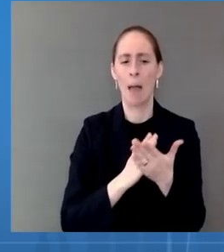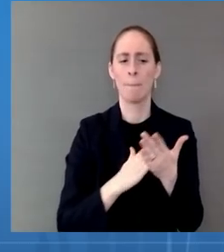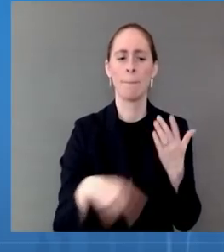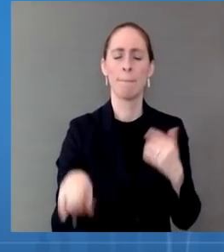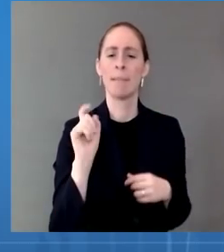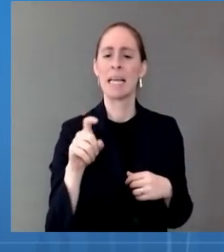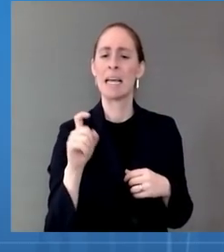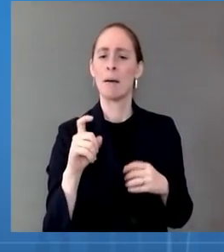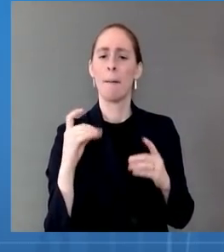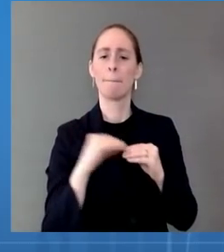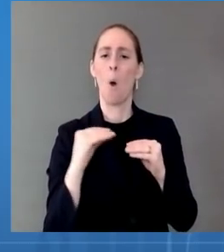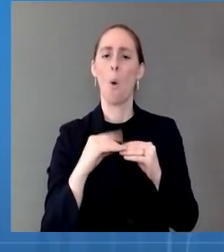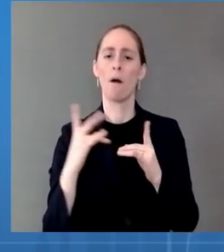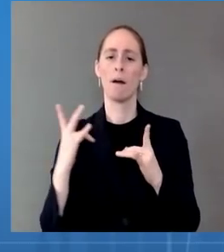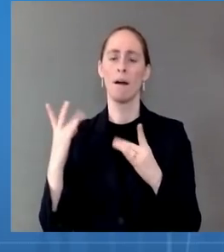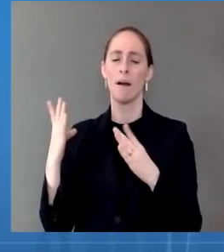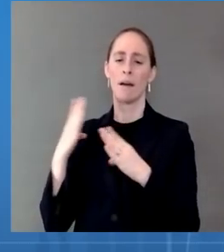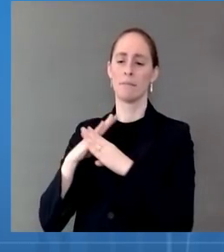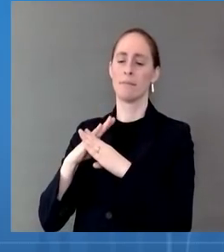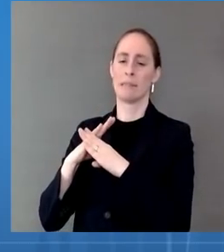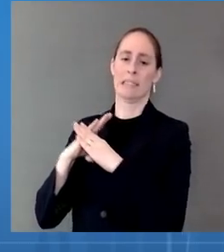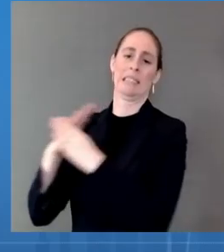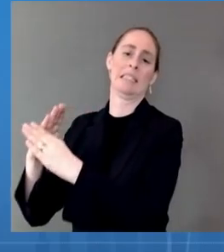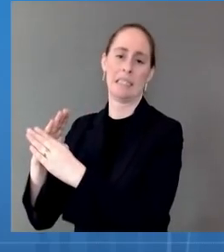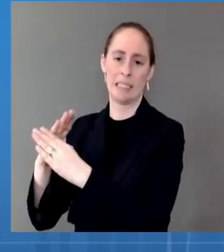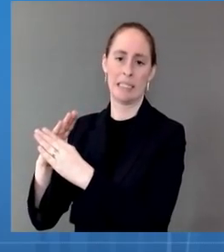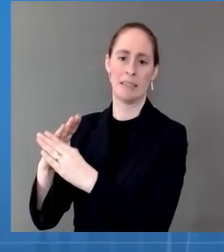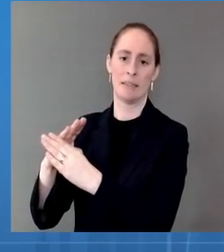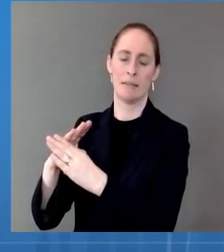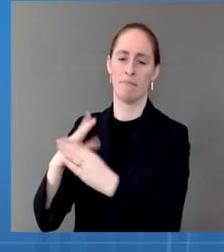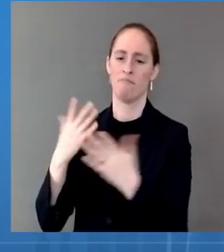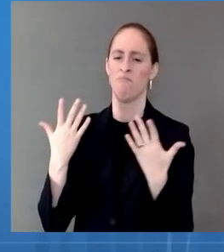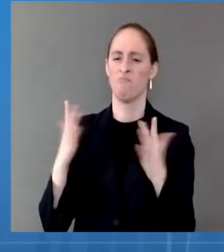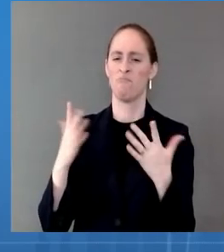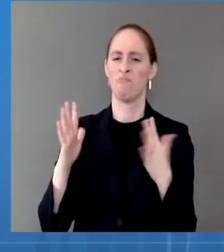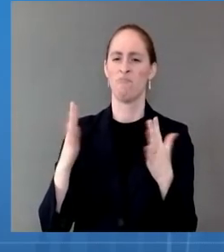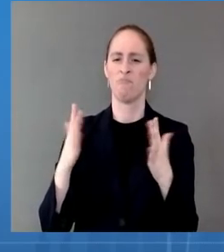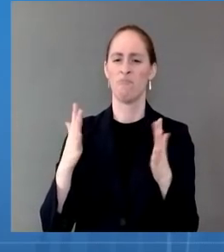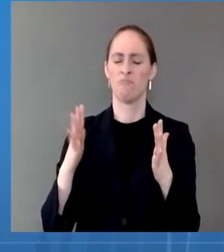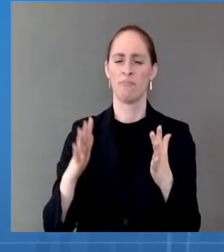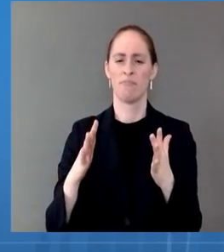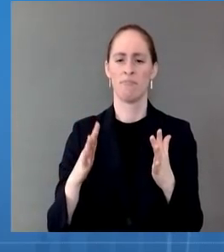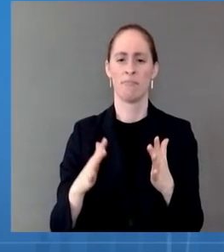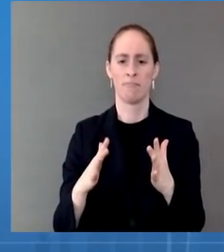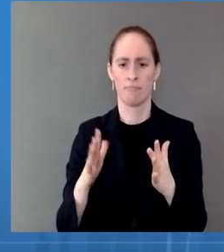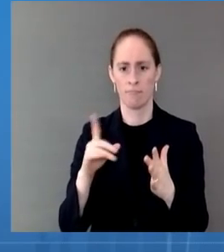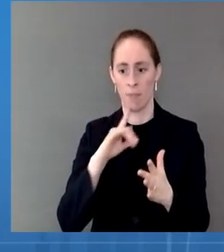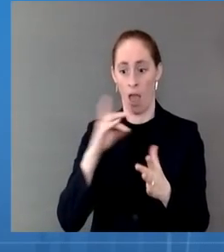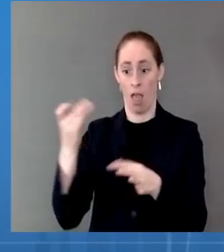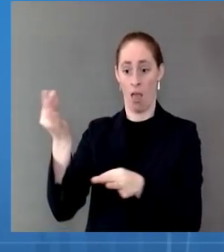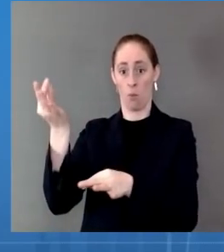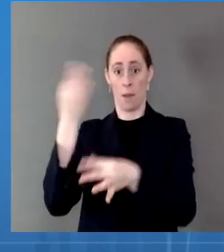which include vaccines. Mr. Zients: Second question, Dr Walensky. Dr. Walensky: Yeah, thank you for that question, Tamara.